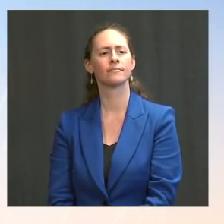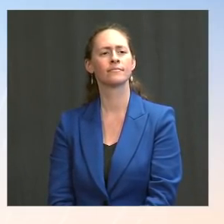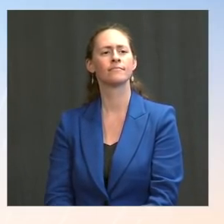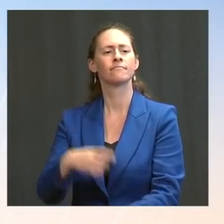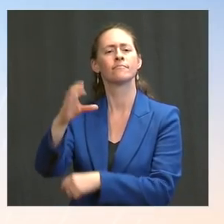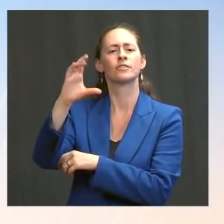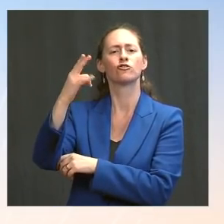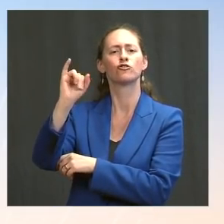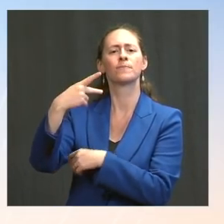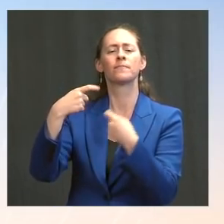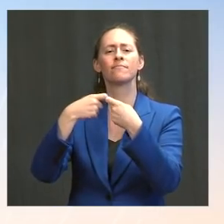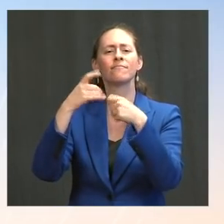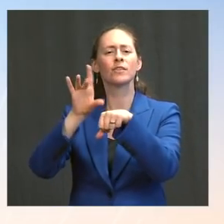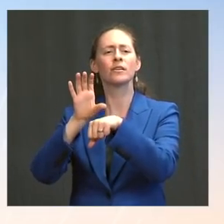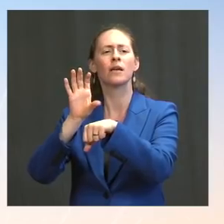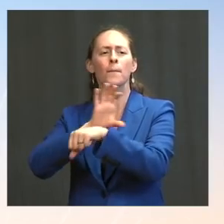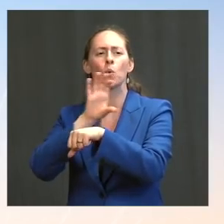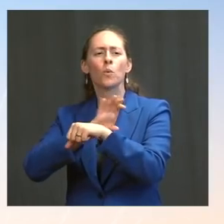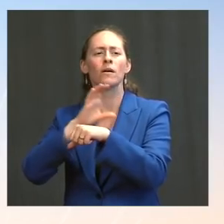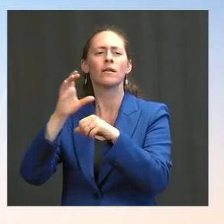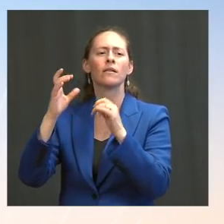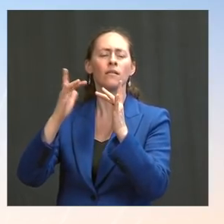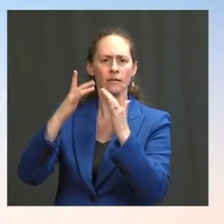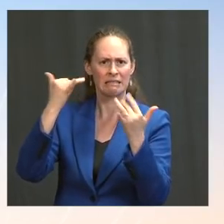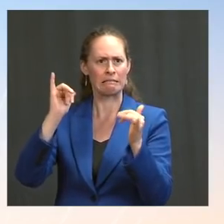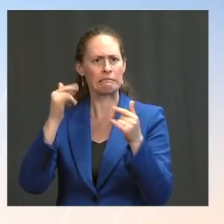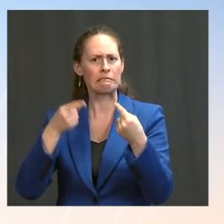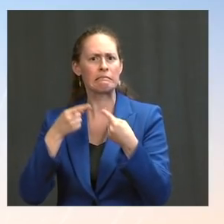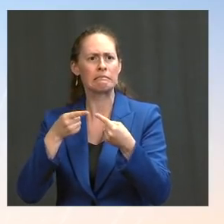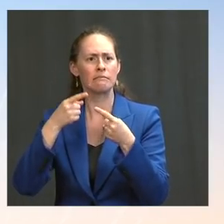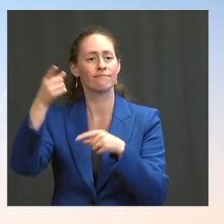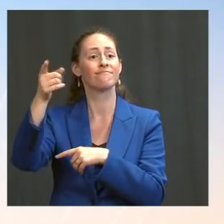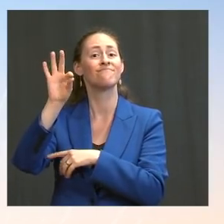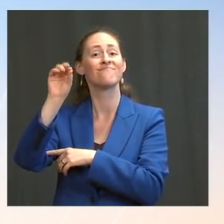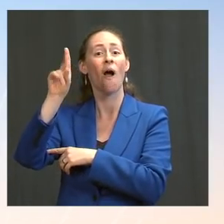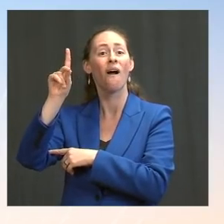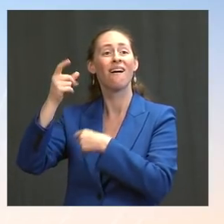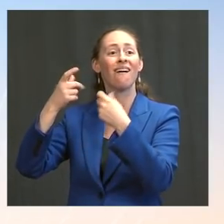Ford, for example, is down 27 percent in June. How much of a drag do you think